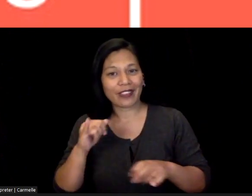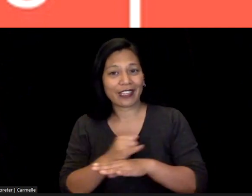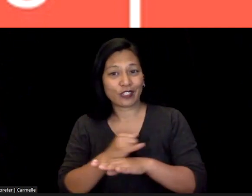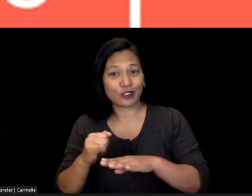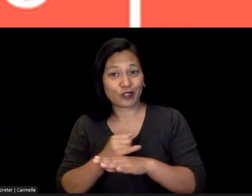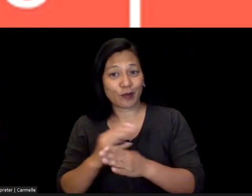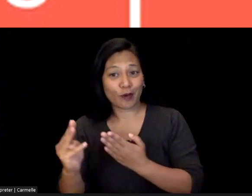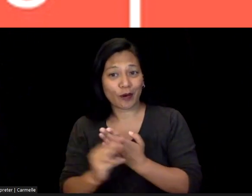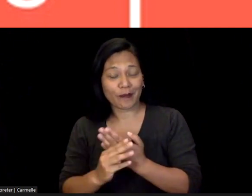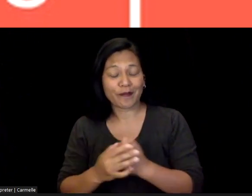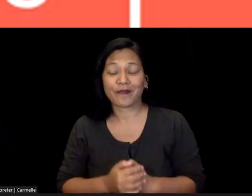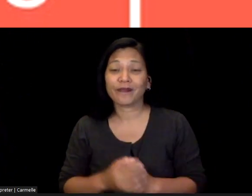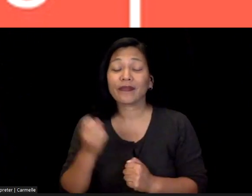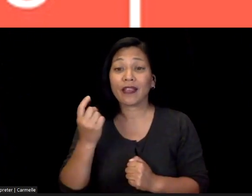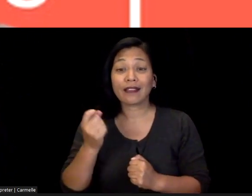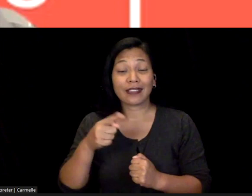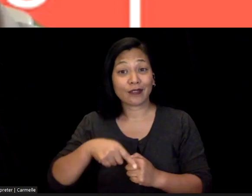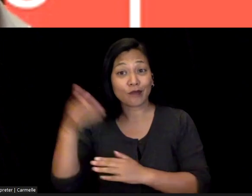We'll have some time for Q & A at the end.